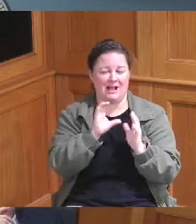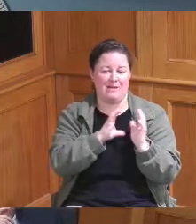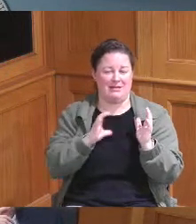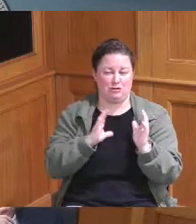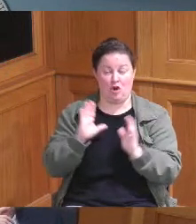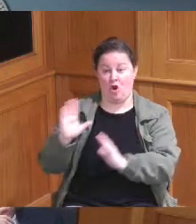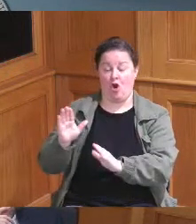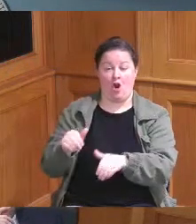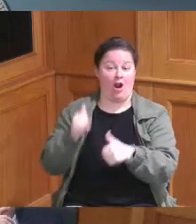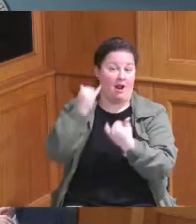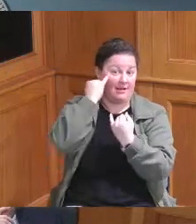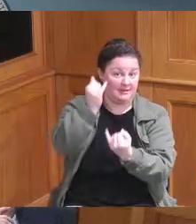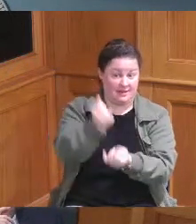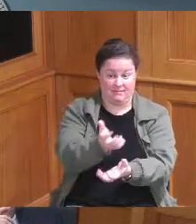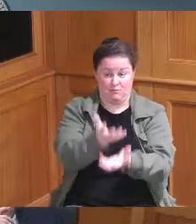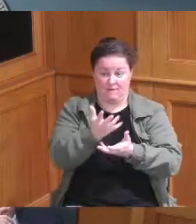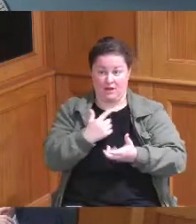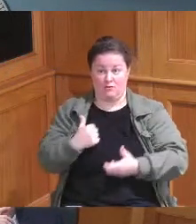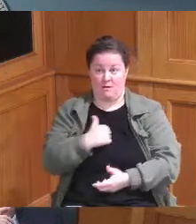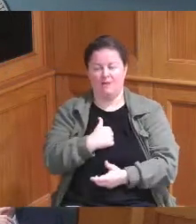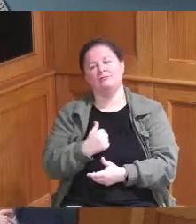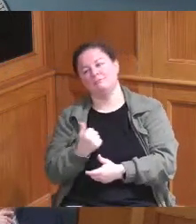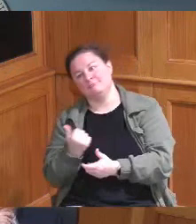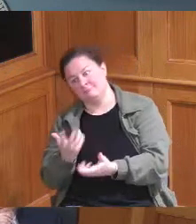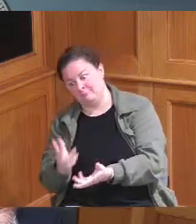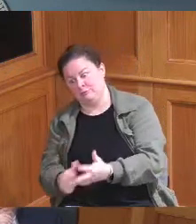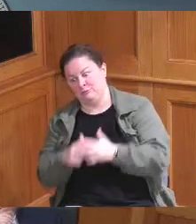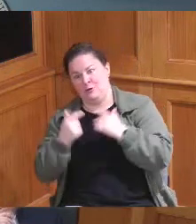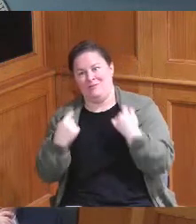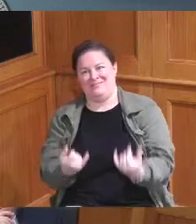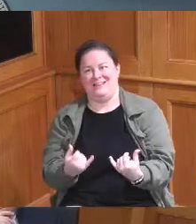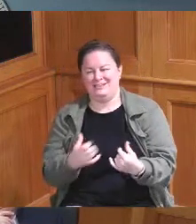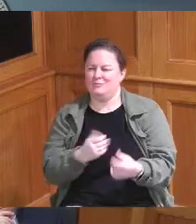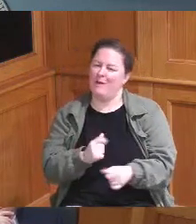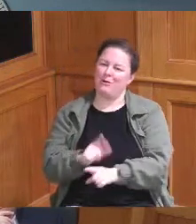she brought to the Board and so I would like to start with cfu that's okay Vice President